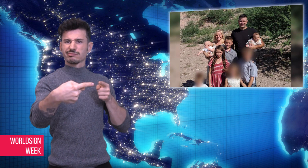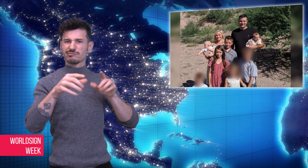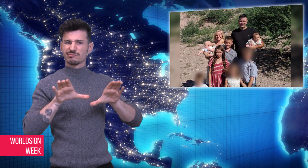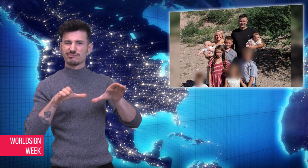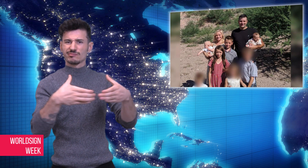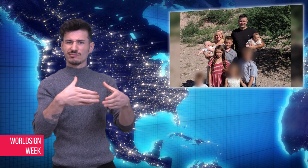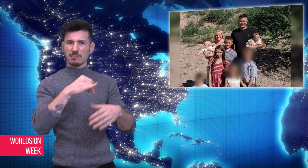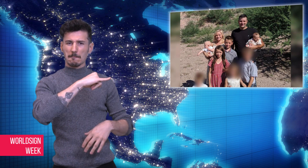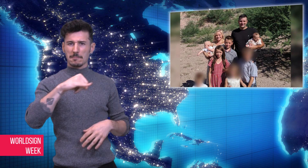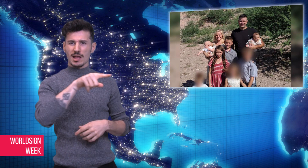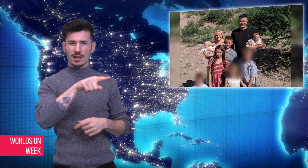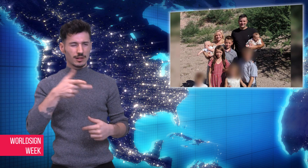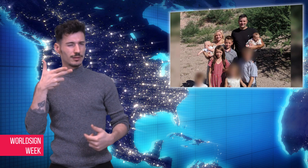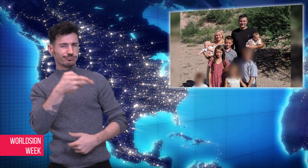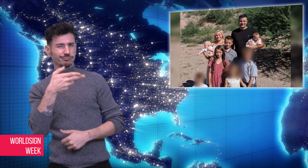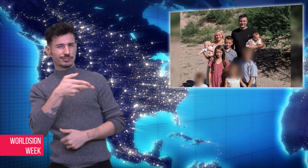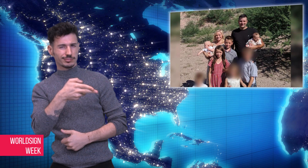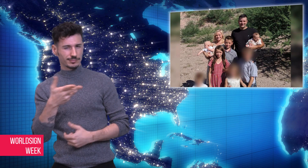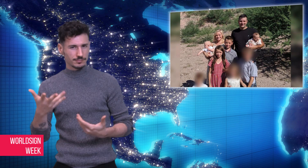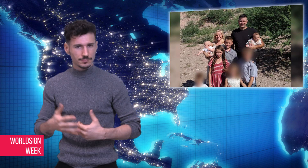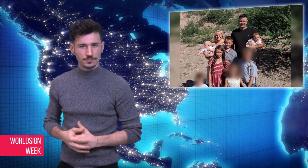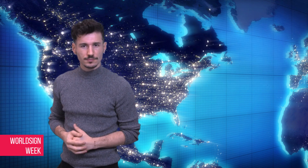traveling in large SUVs.